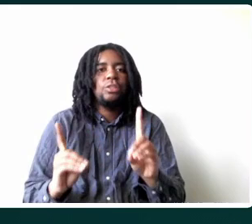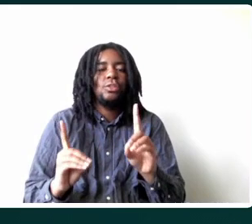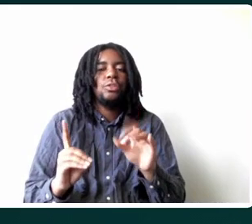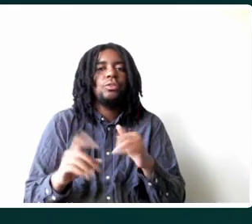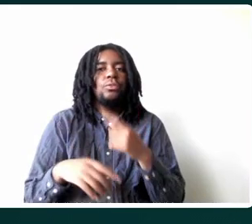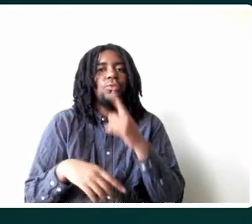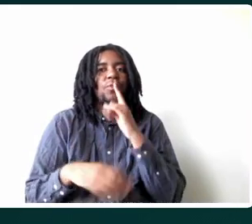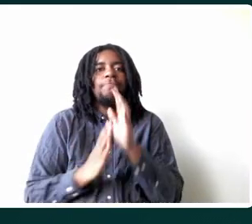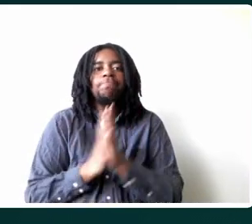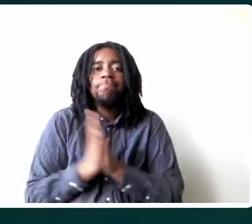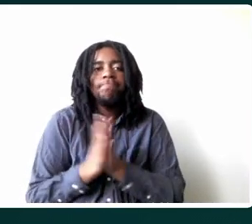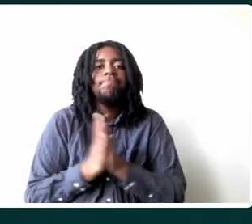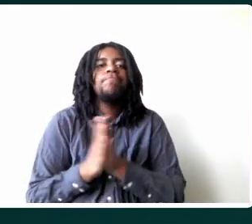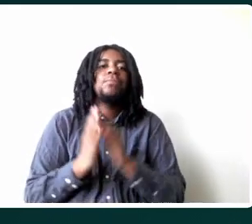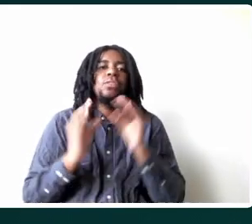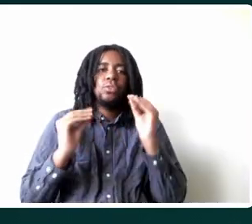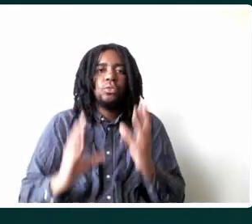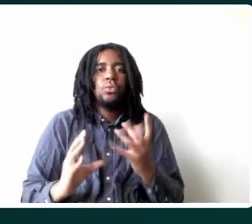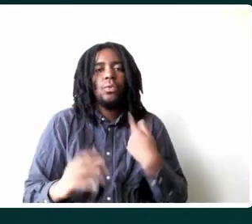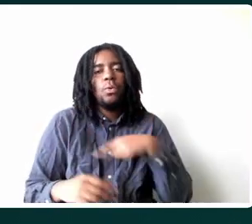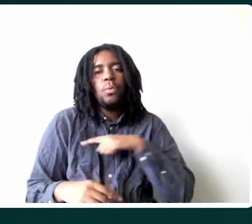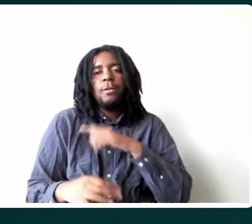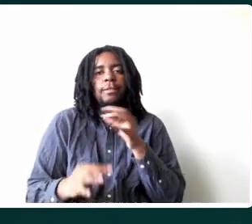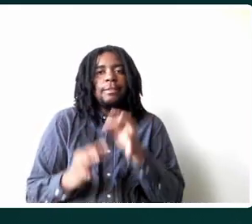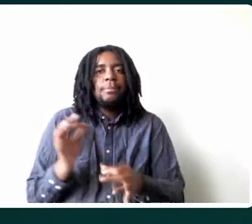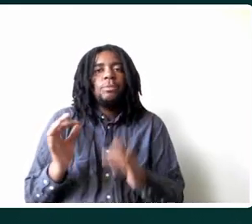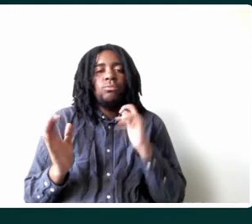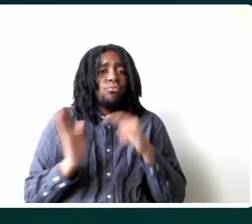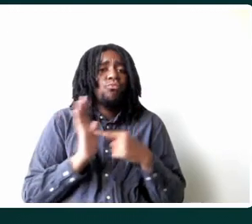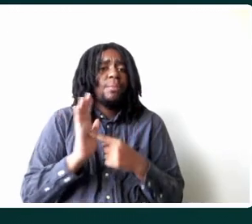and we are simply a representation of what we know is out there. We are not special.